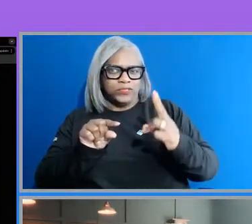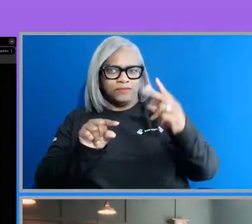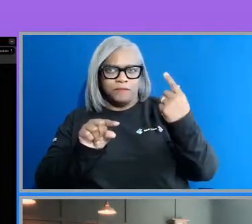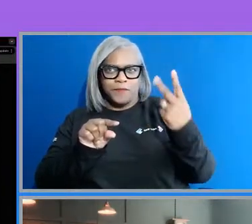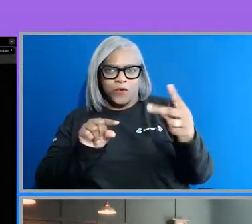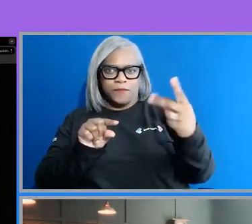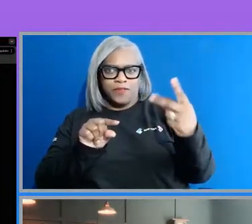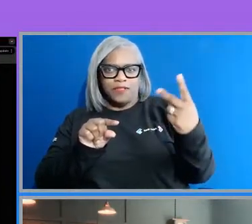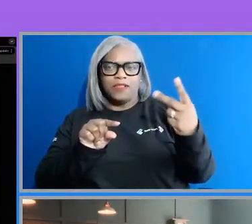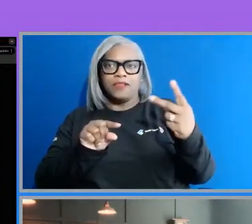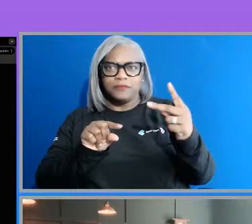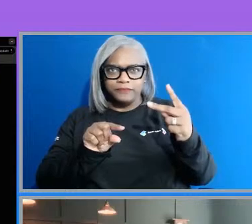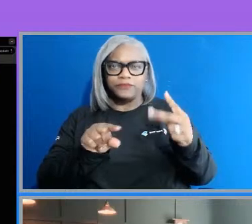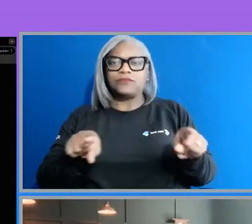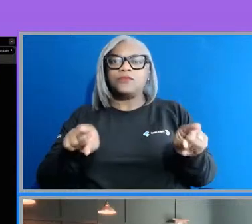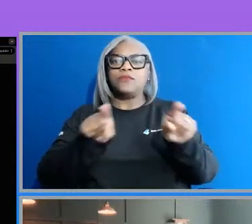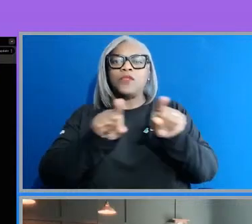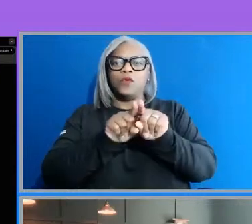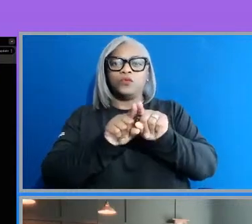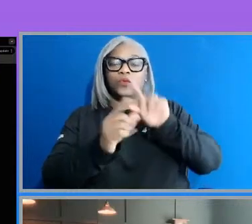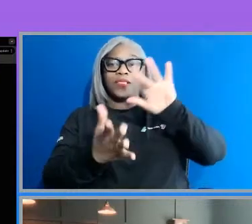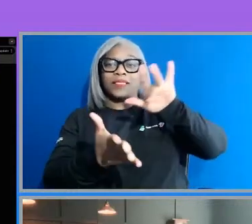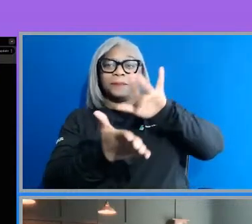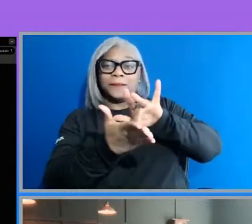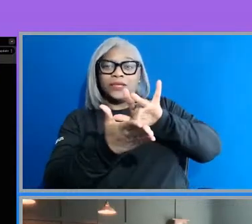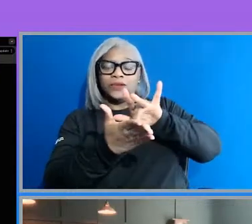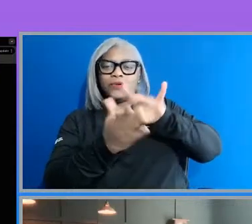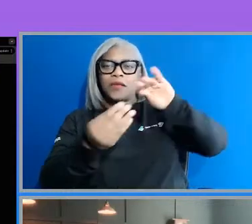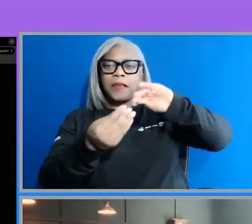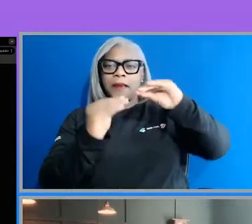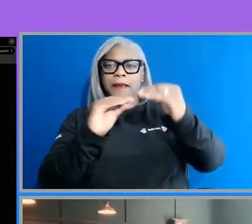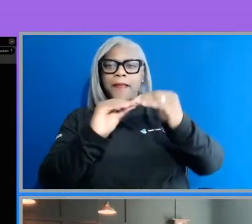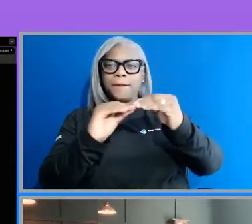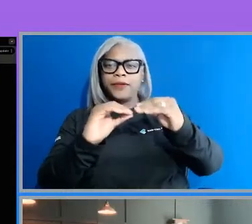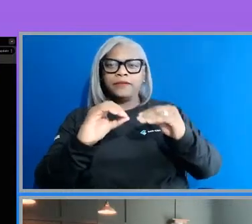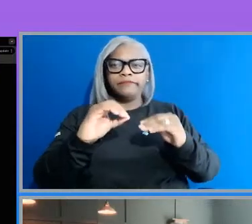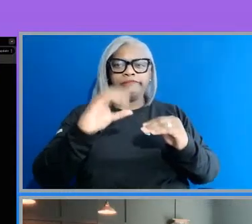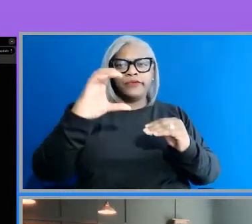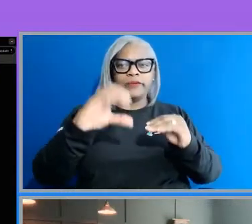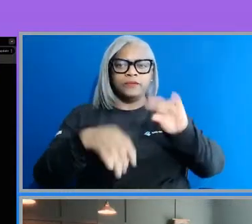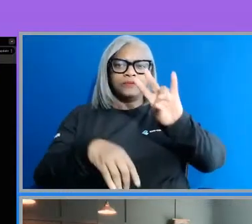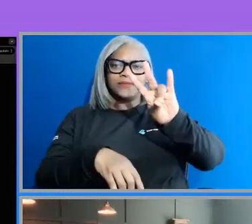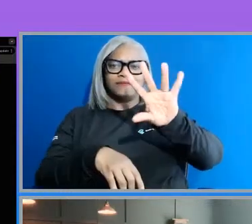a large number in the middle of this chart for 75%, and just